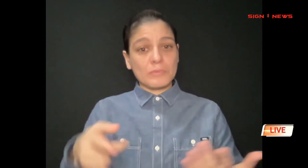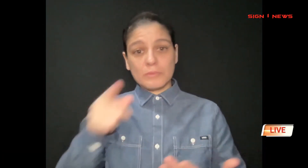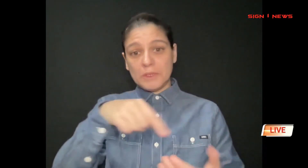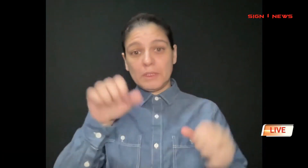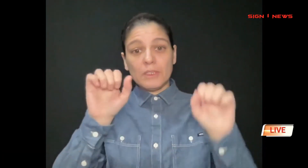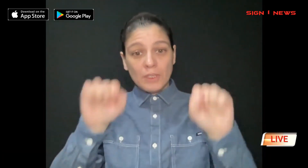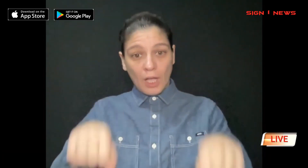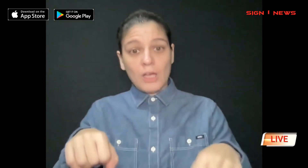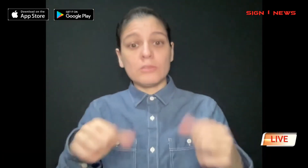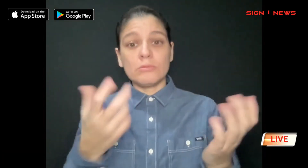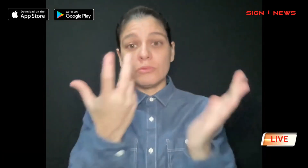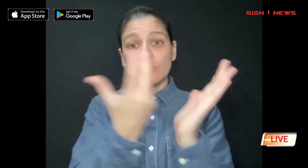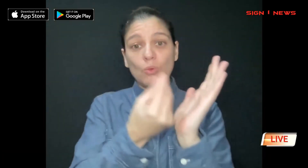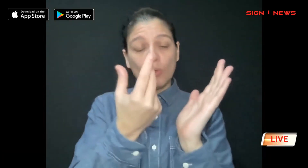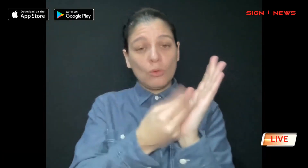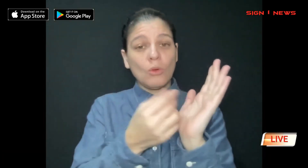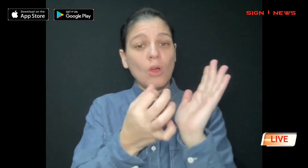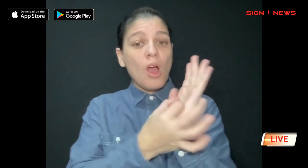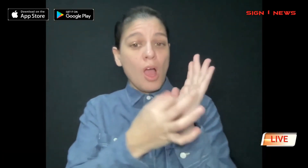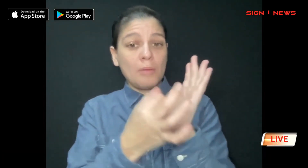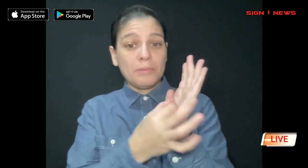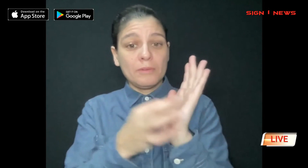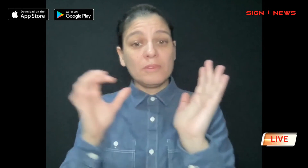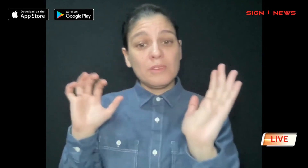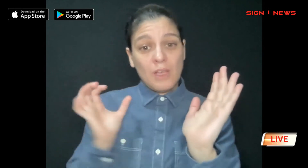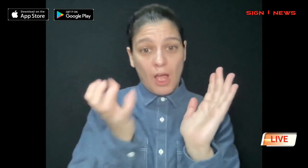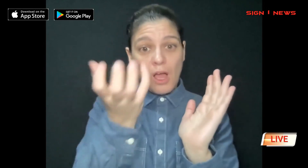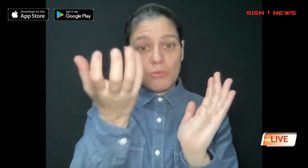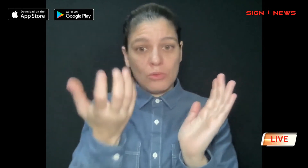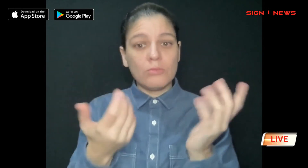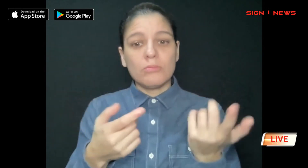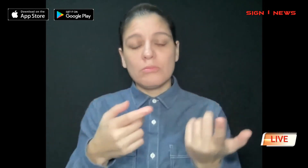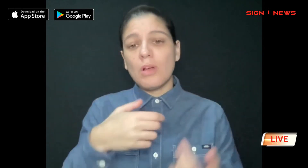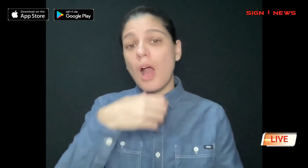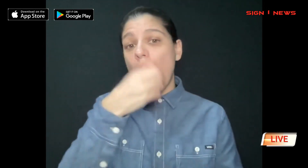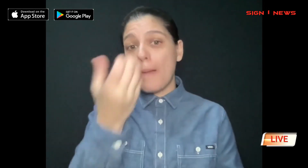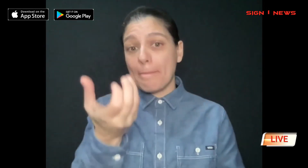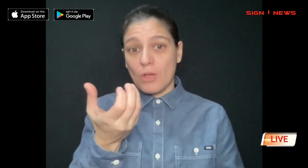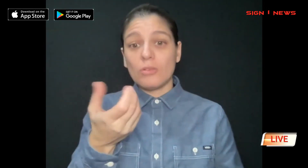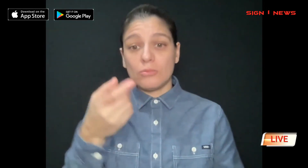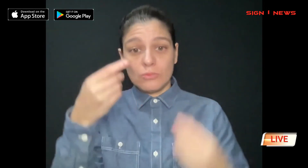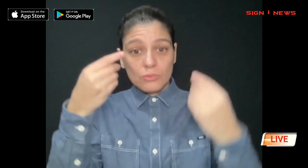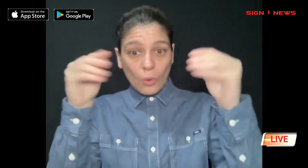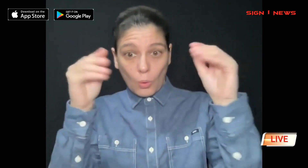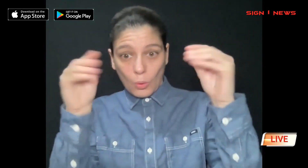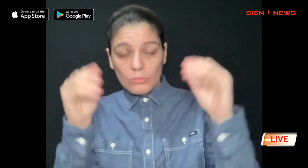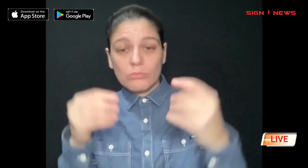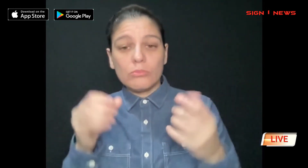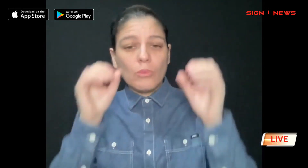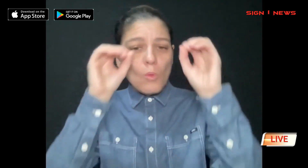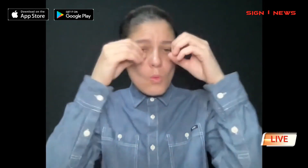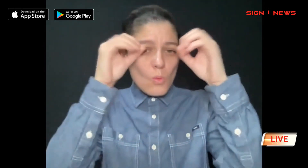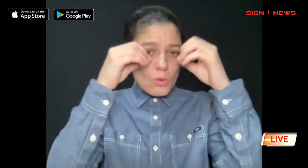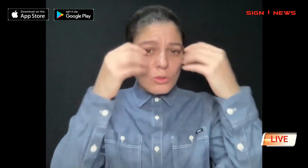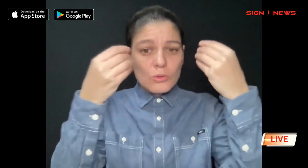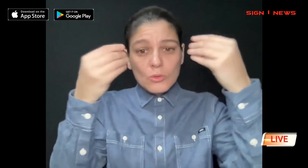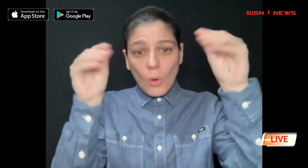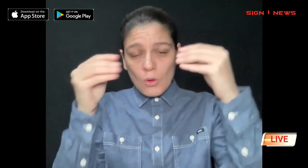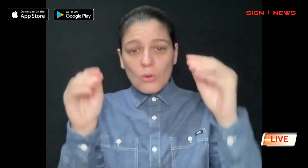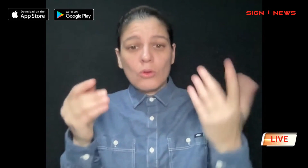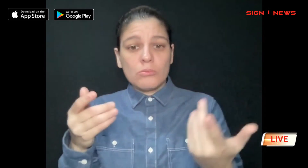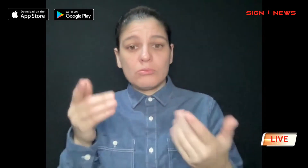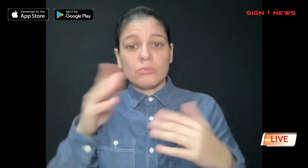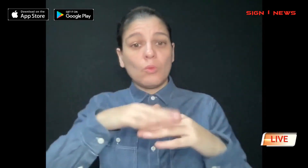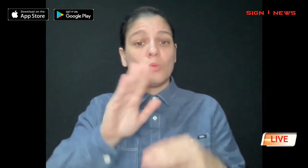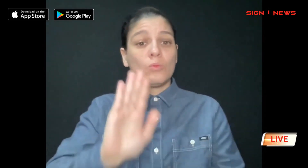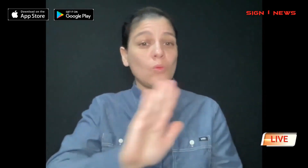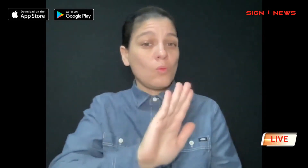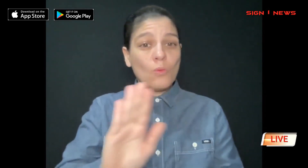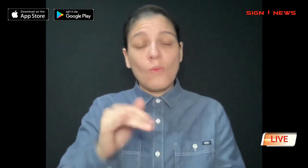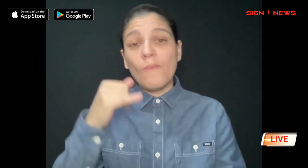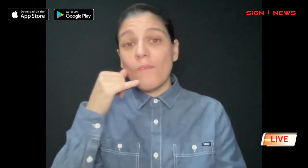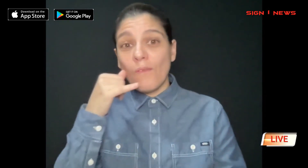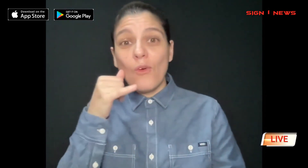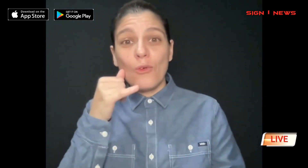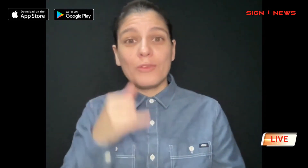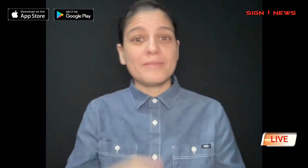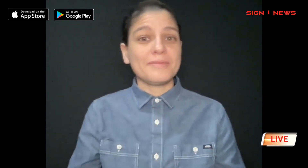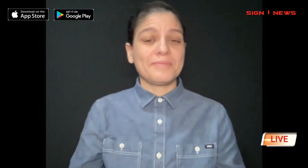the Sign1News app by heading to the app store or Google play store on your smart phone and